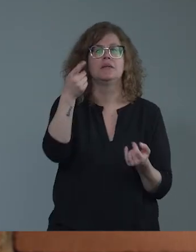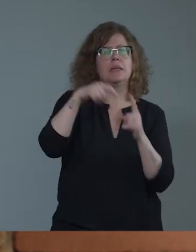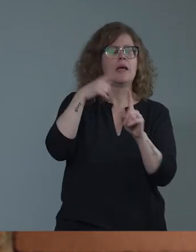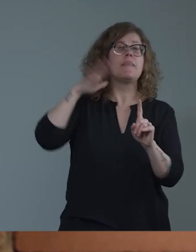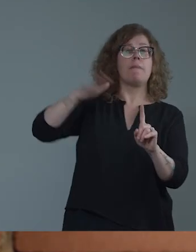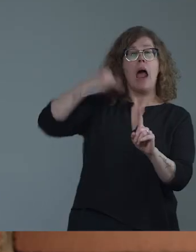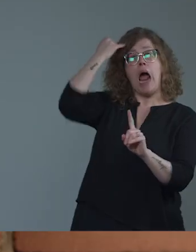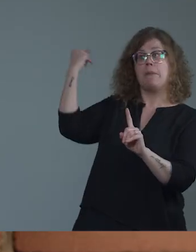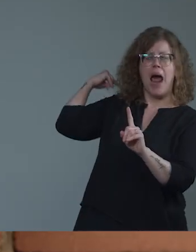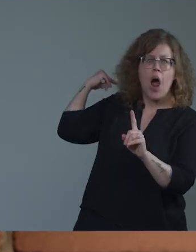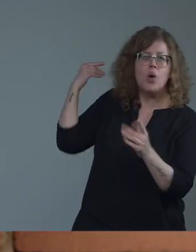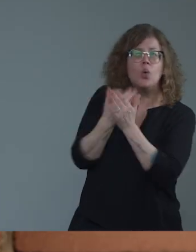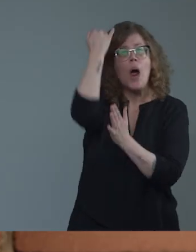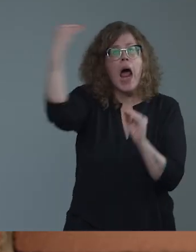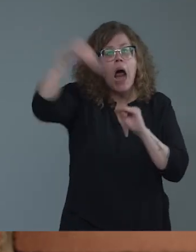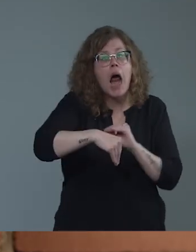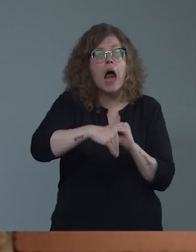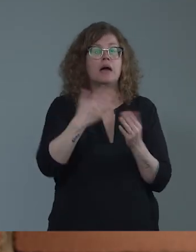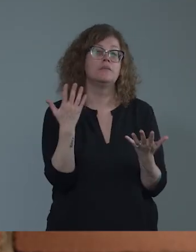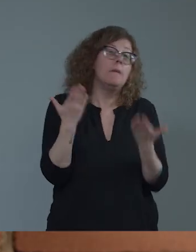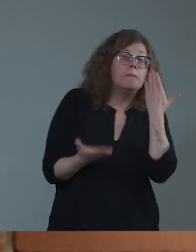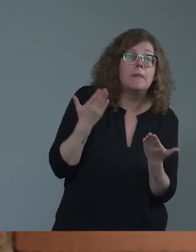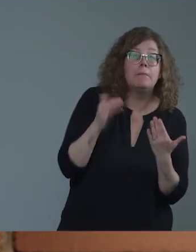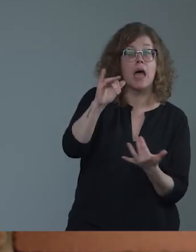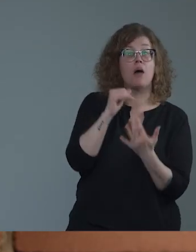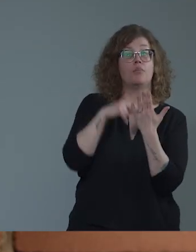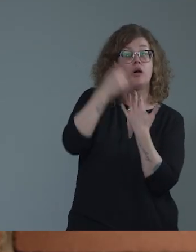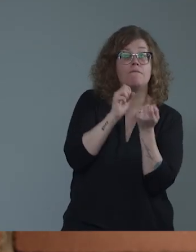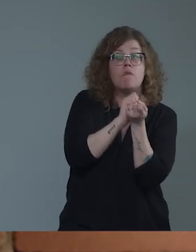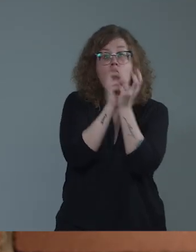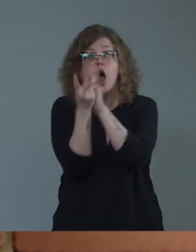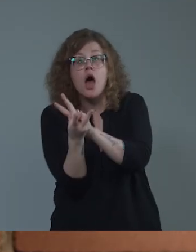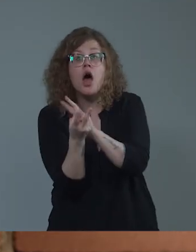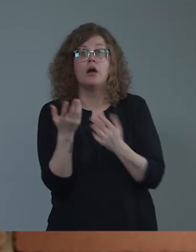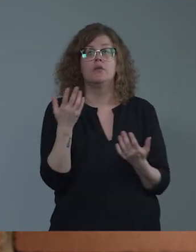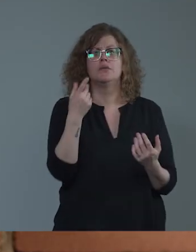change. Maybe some members shift along the way. Perspectives start to change as time goes on,